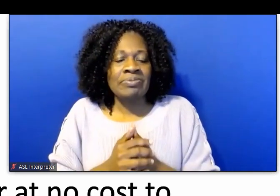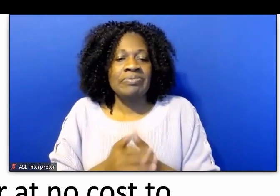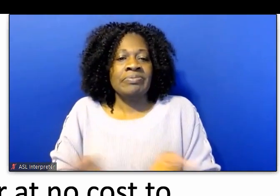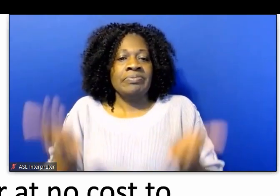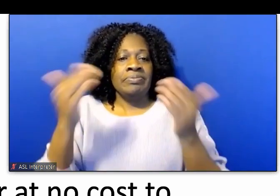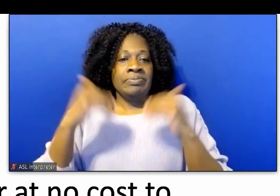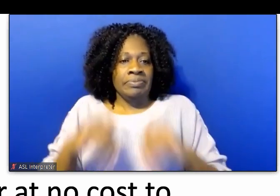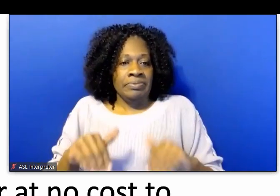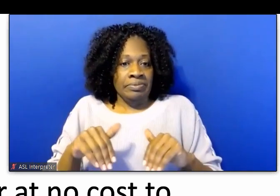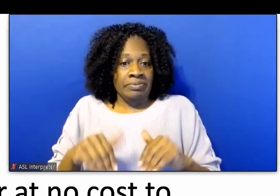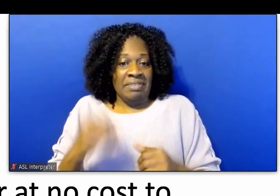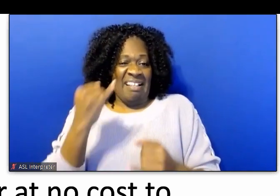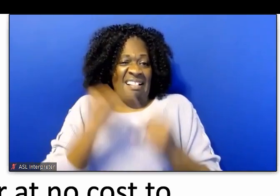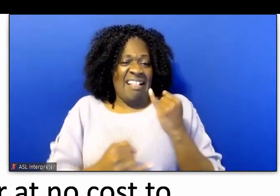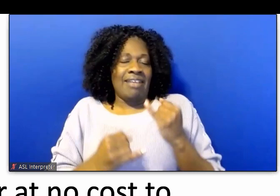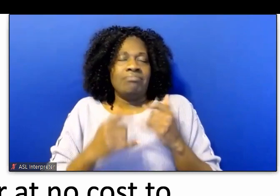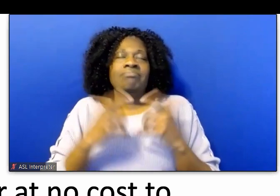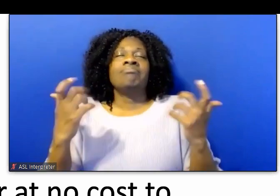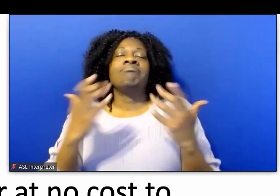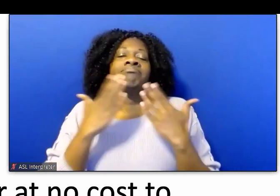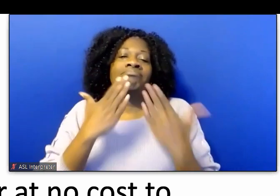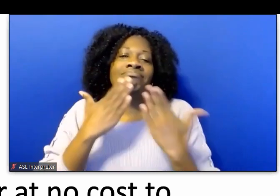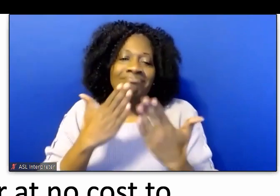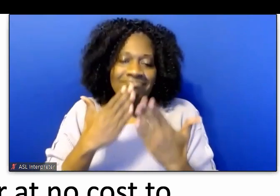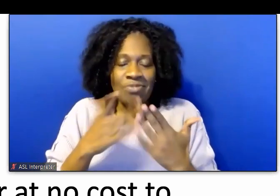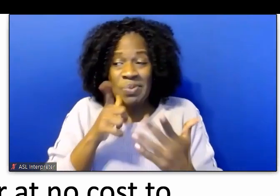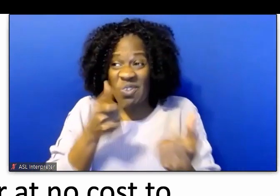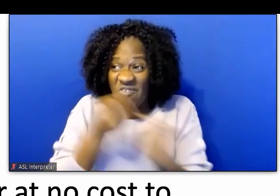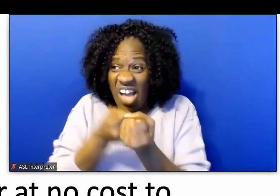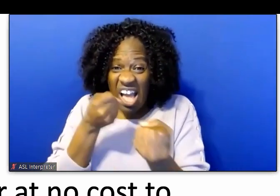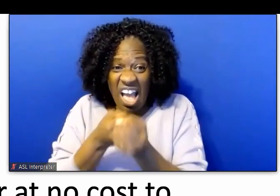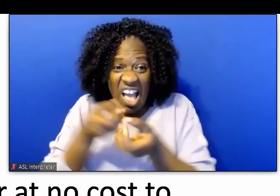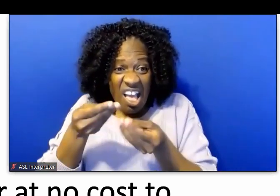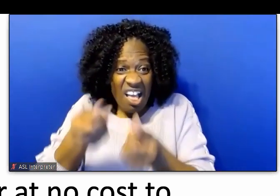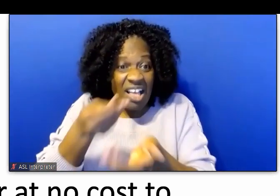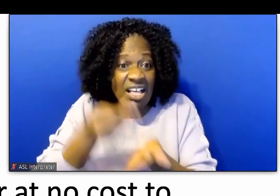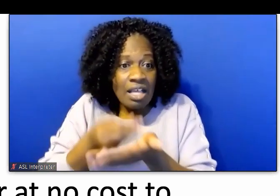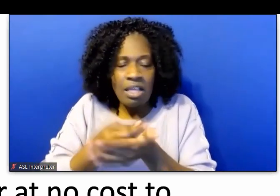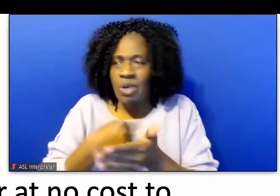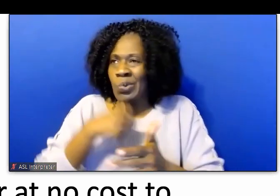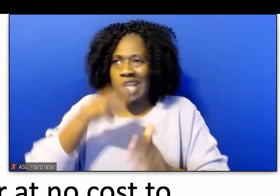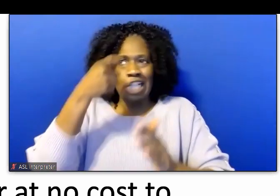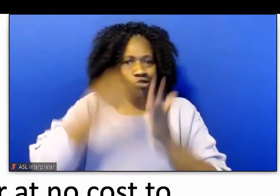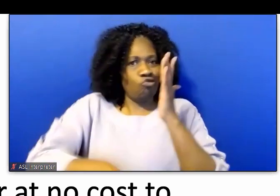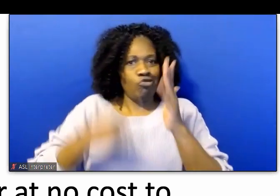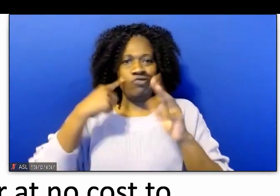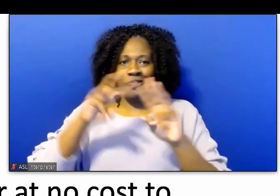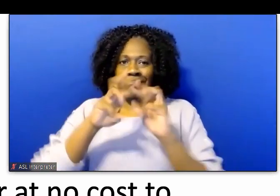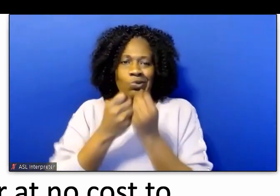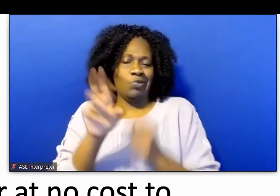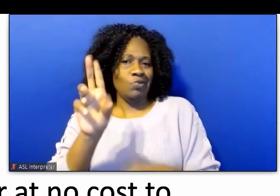And lastly a huge thank you to the funders, we did not charge for this webinar